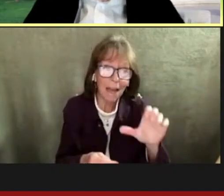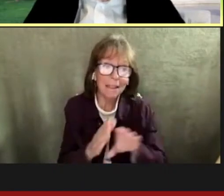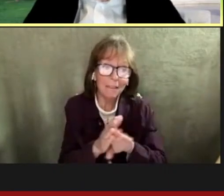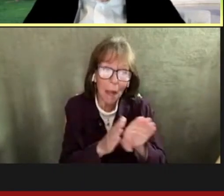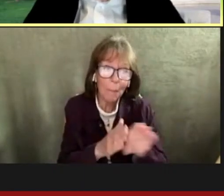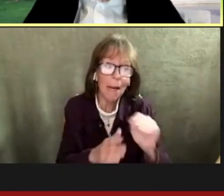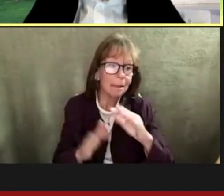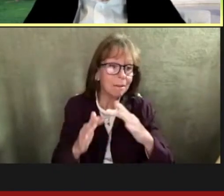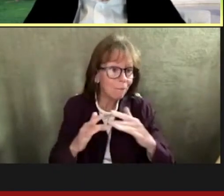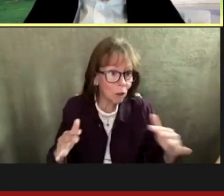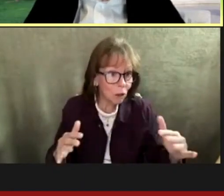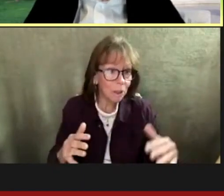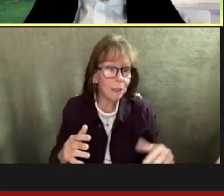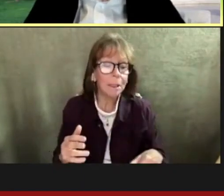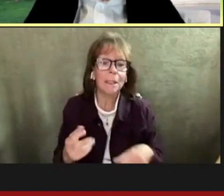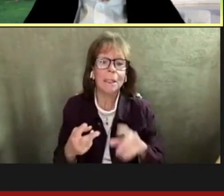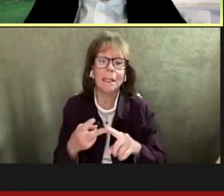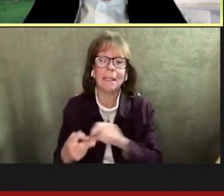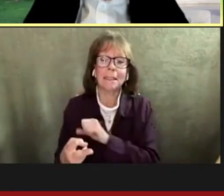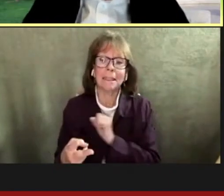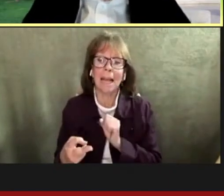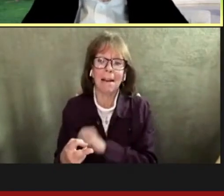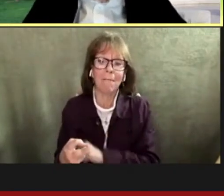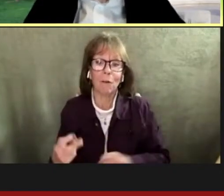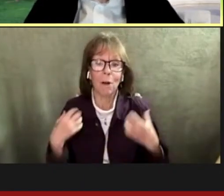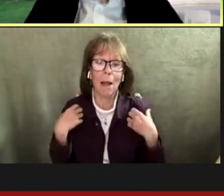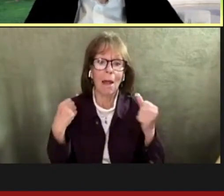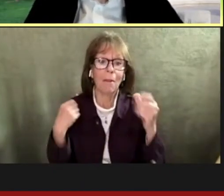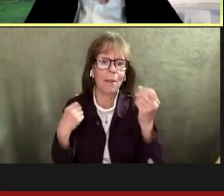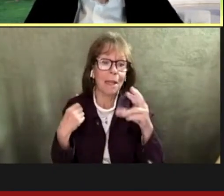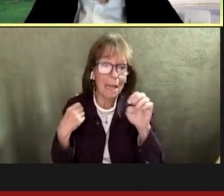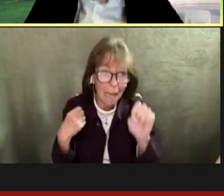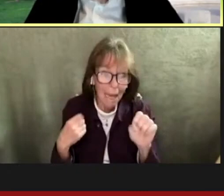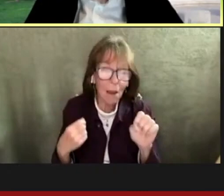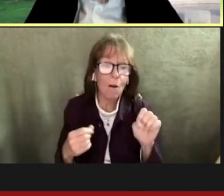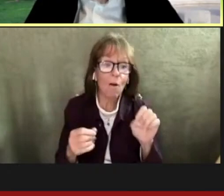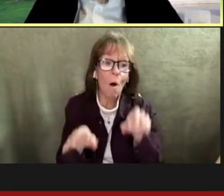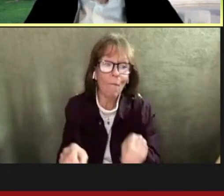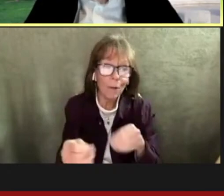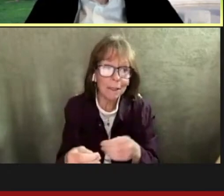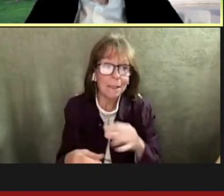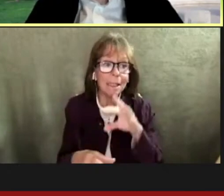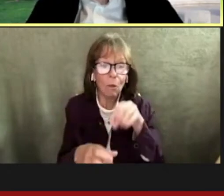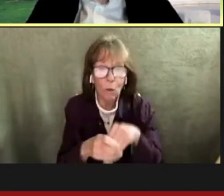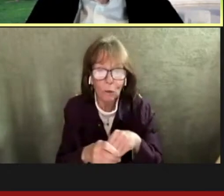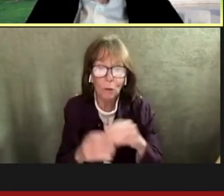the Stanford health care office of inclusion, diversity, and health equity.